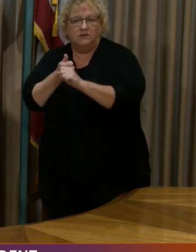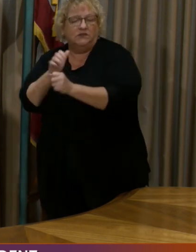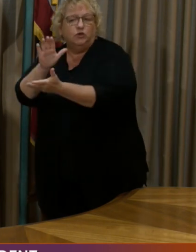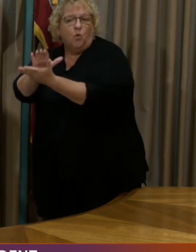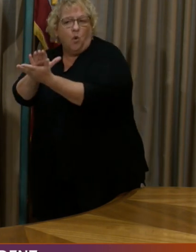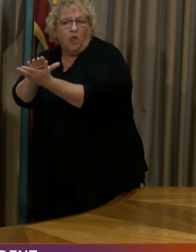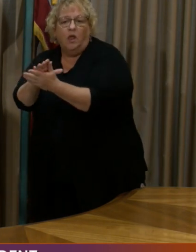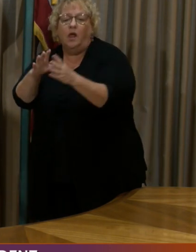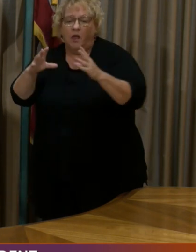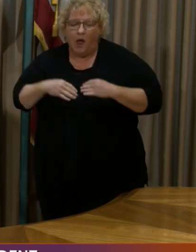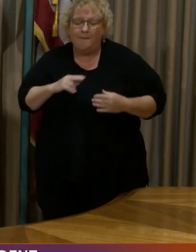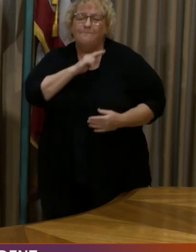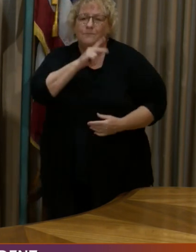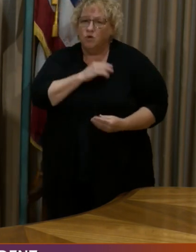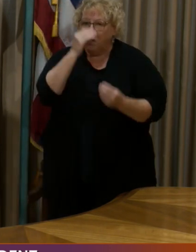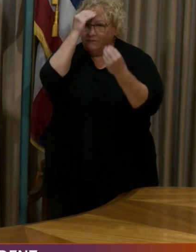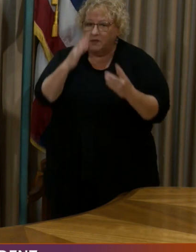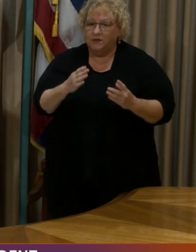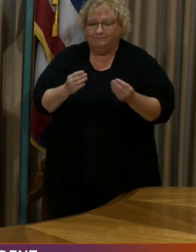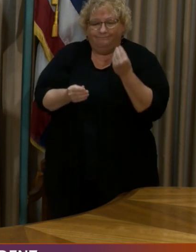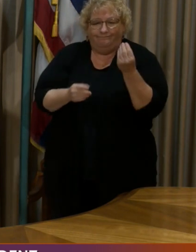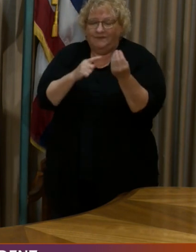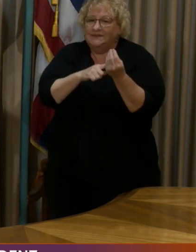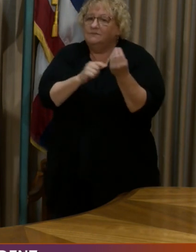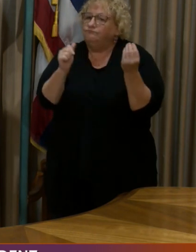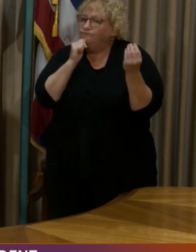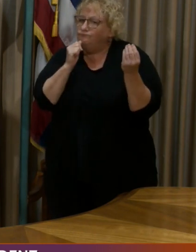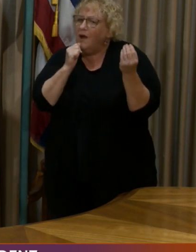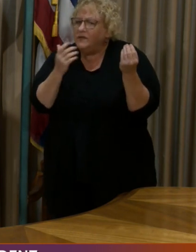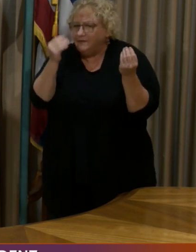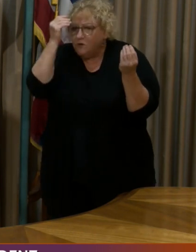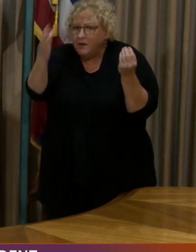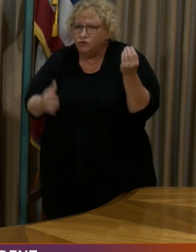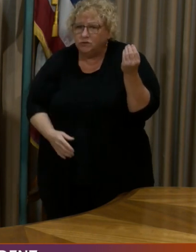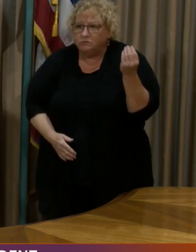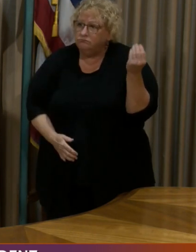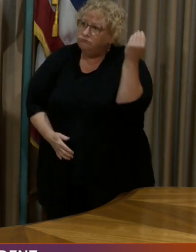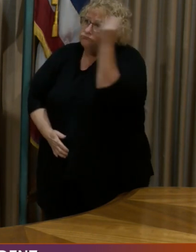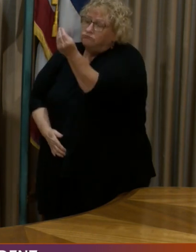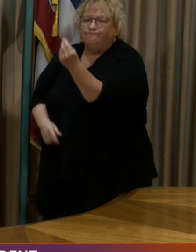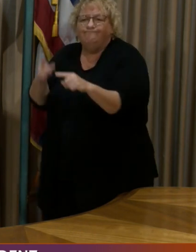HEALTH DATA THAT IS OWNED BY AN INDIVIDUAL AND NOT BY THE SCHOOL OR THE DEAL WE SO WE'LL CONTINUE